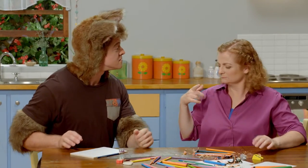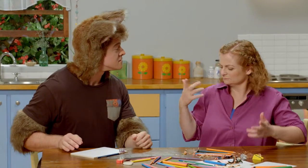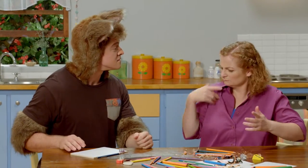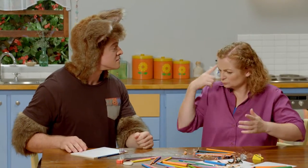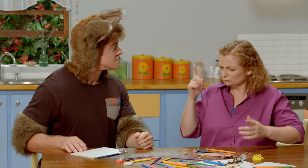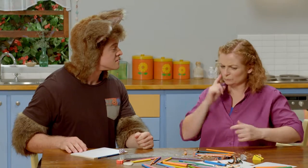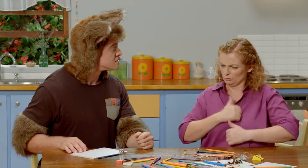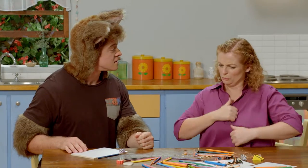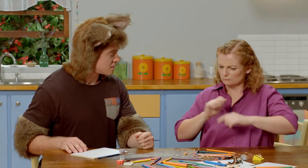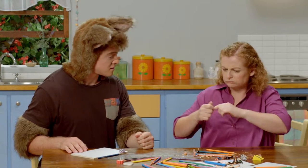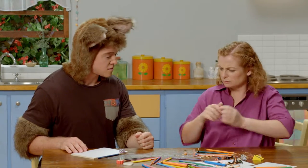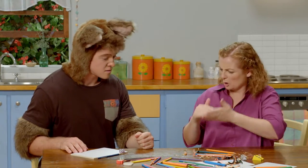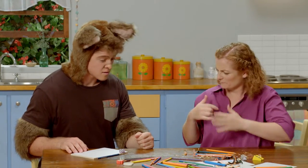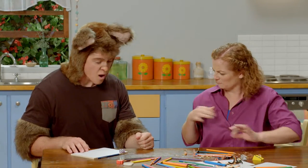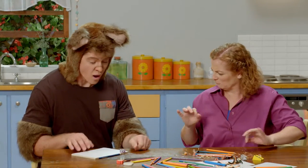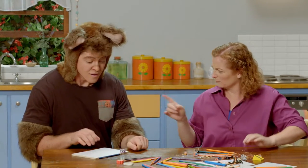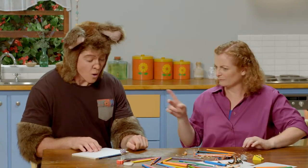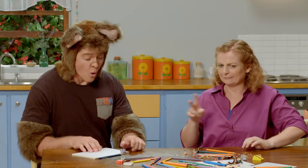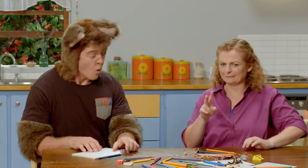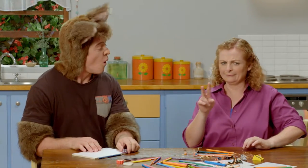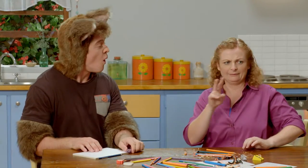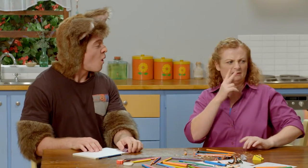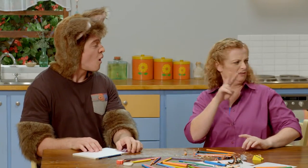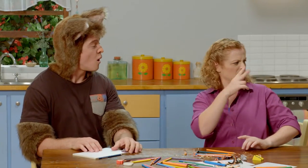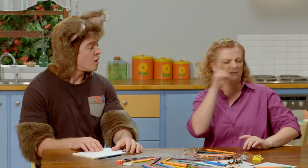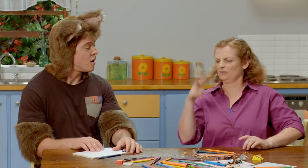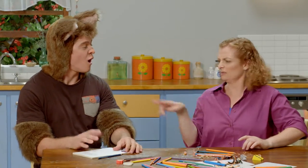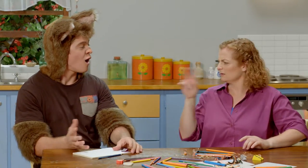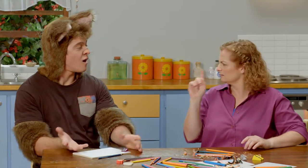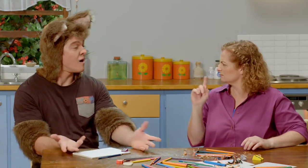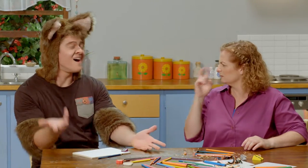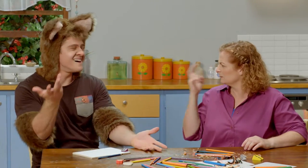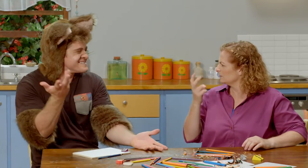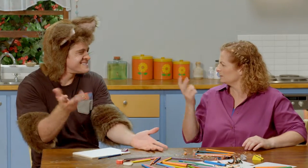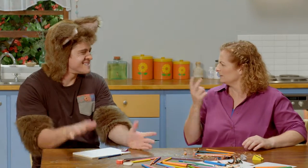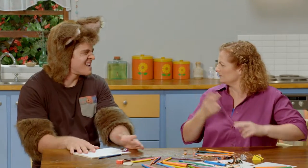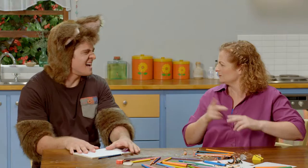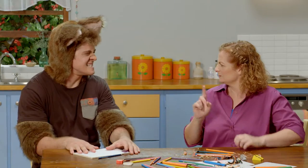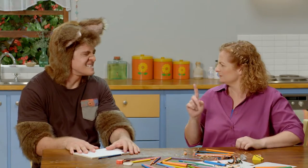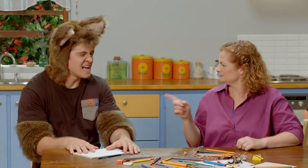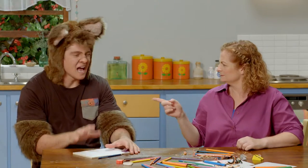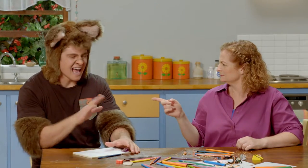Possum? I thought you'd love to help sharpen the pencils, but you seem a bit distracted. What's going on?